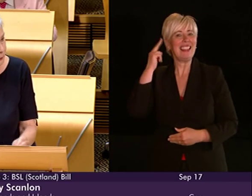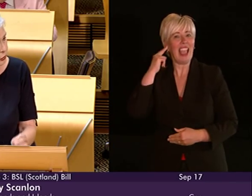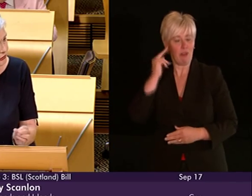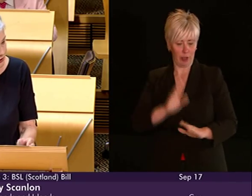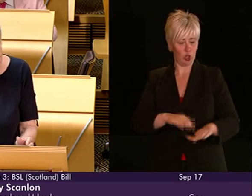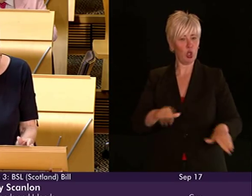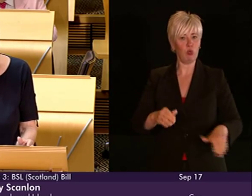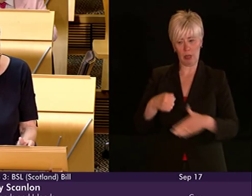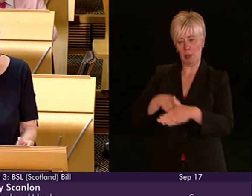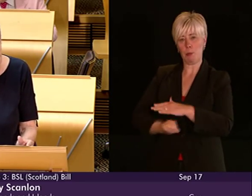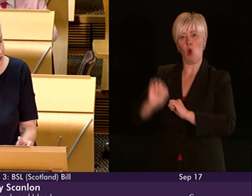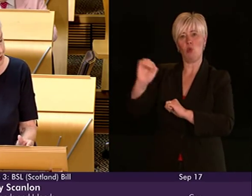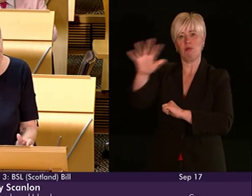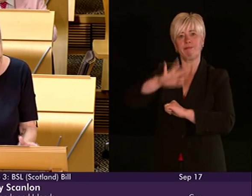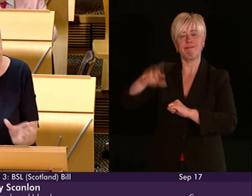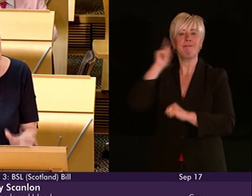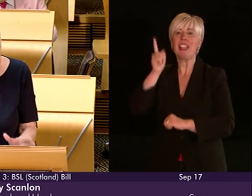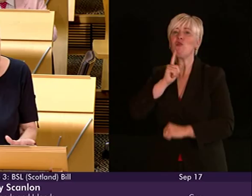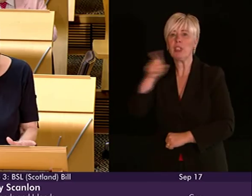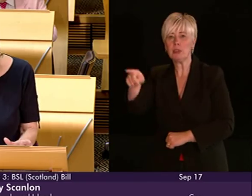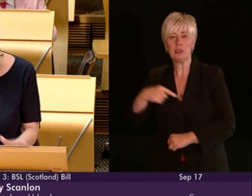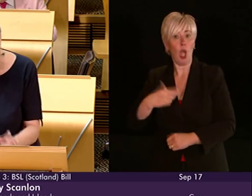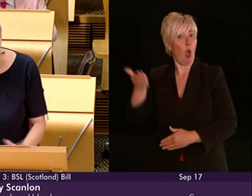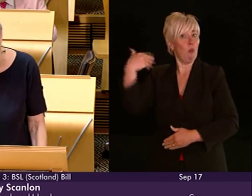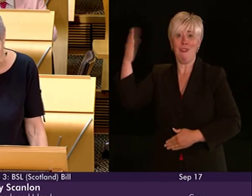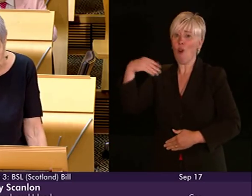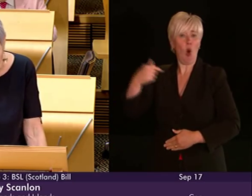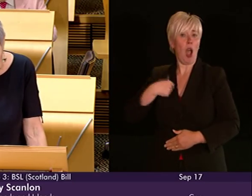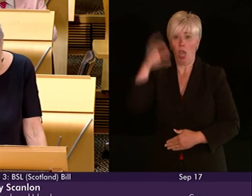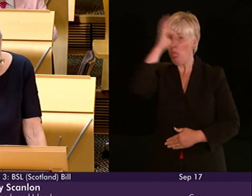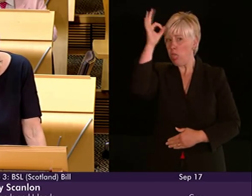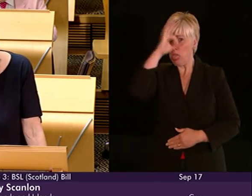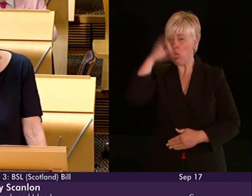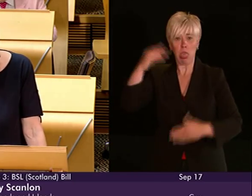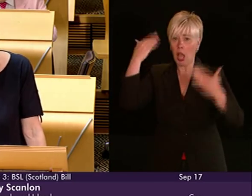are born to hearing parents. I did not know that, prior to considering the bill.